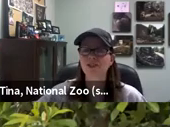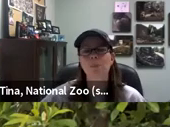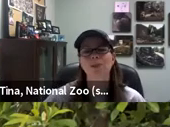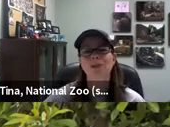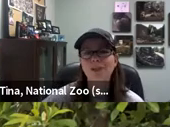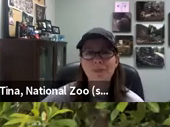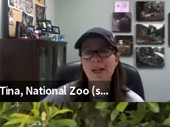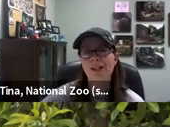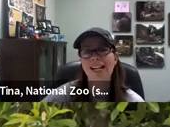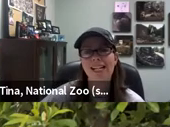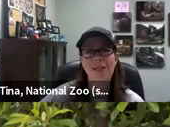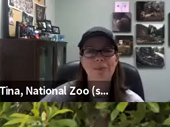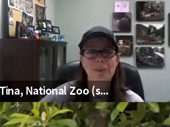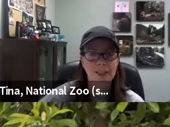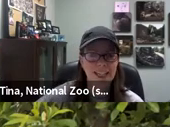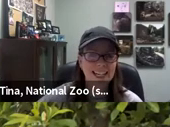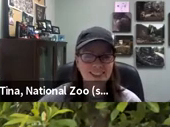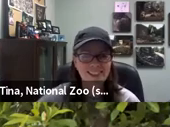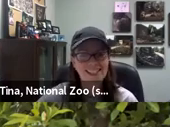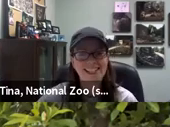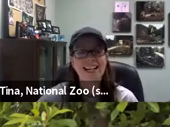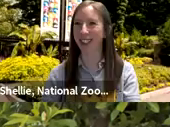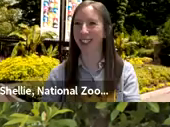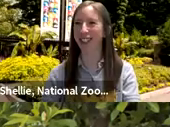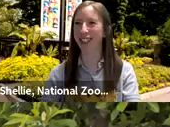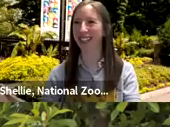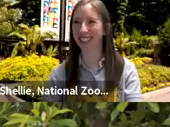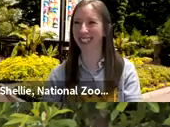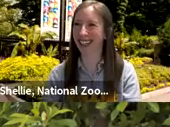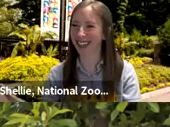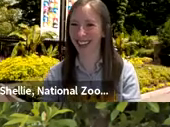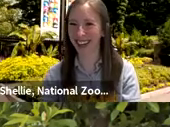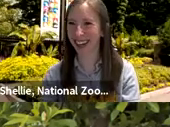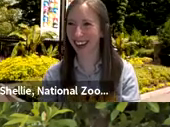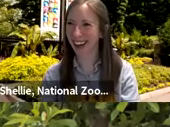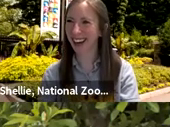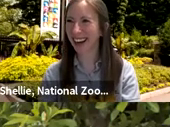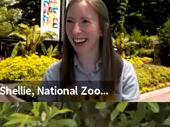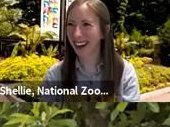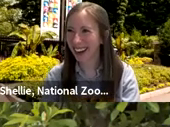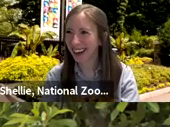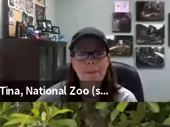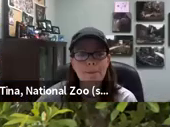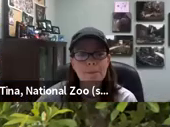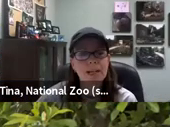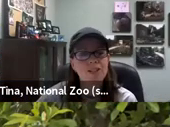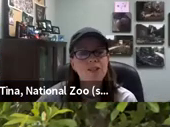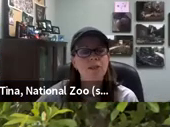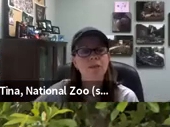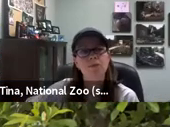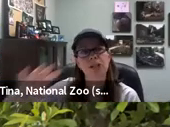tropical paradise up in my greenhouse